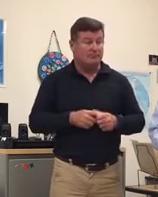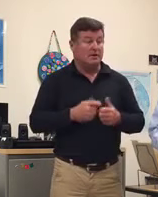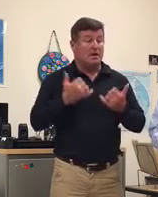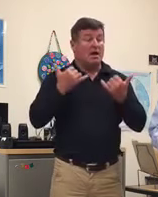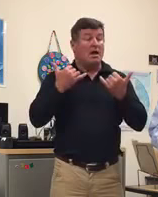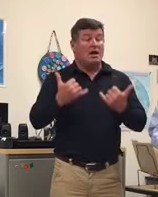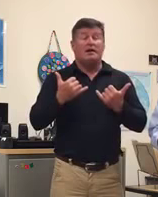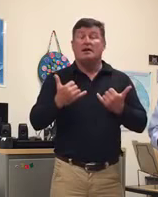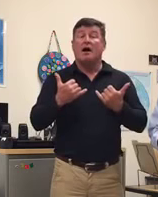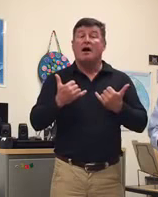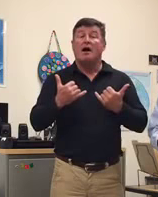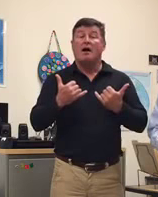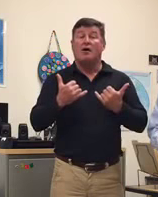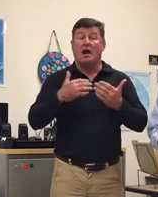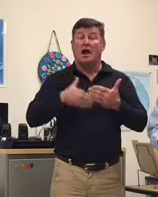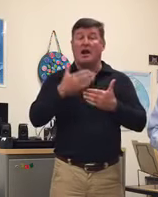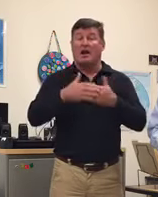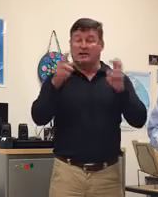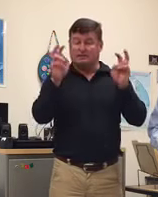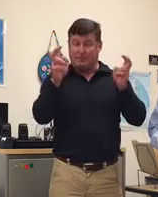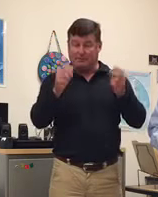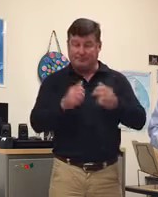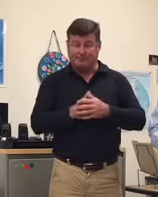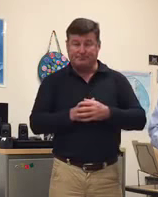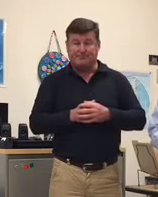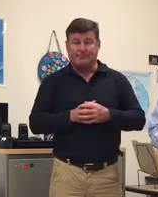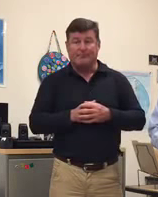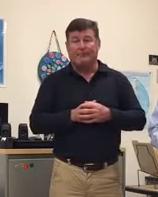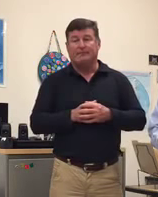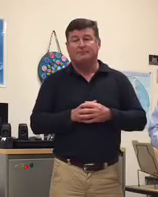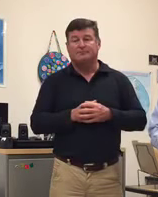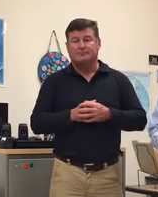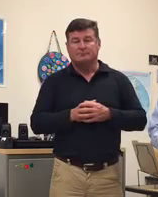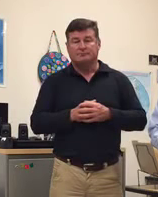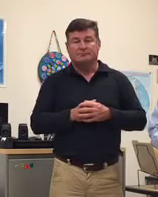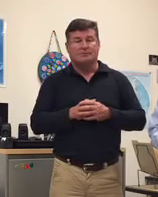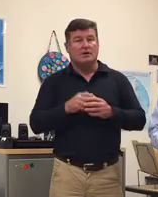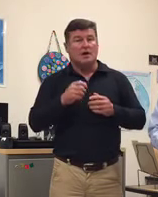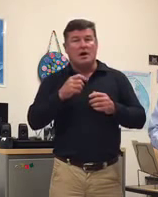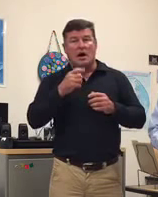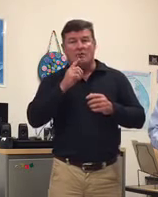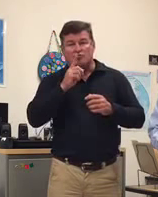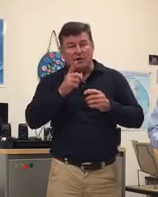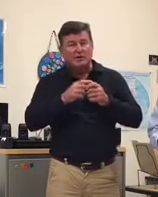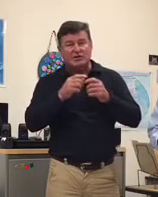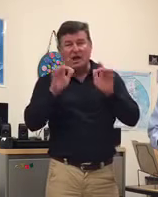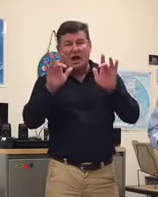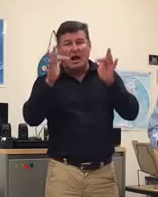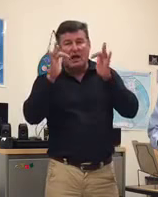Now let's go ahead and move on in our presentation today. And I'll point out of course that these are